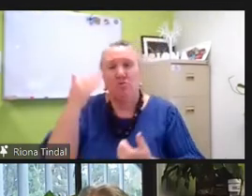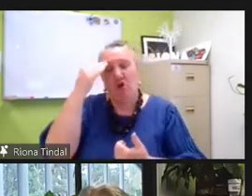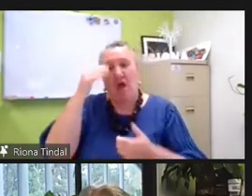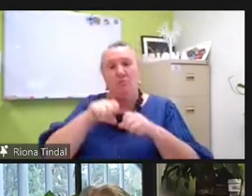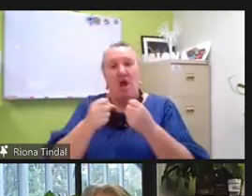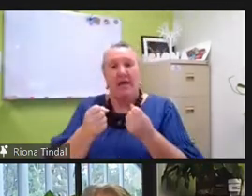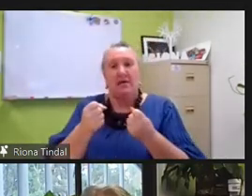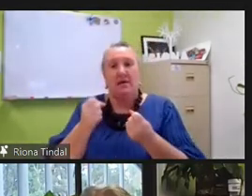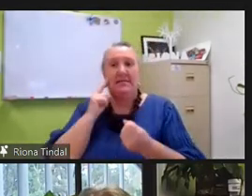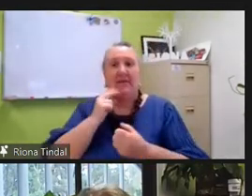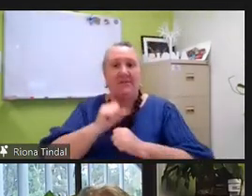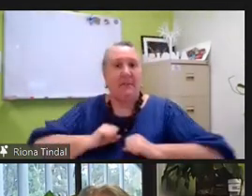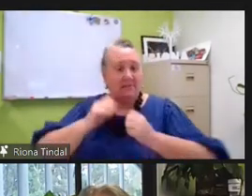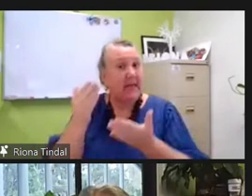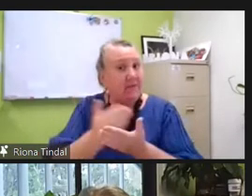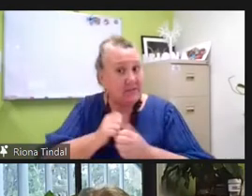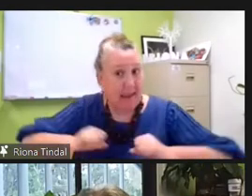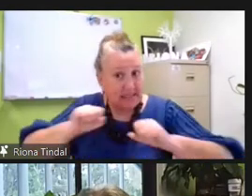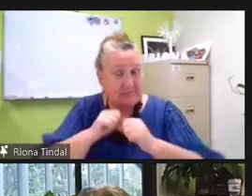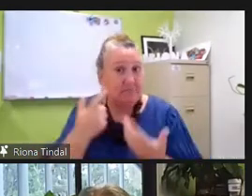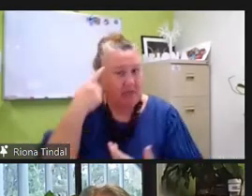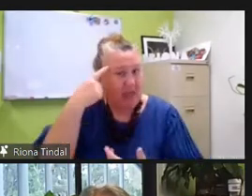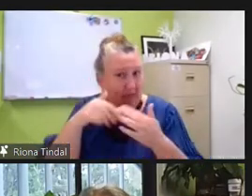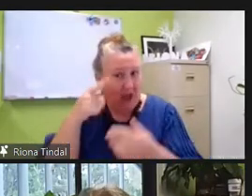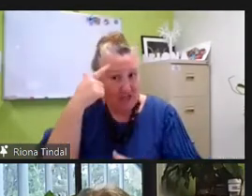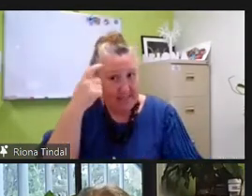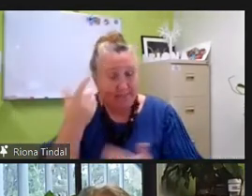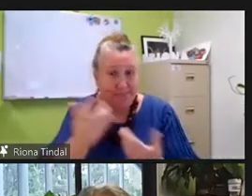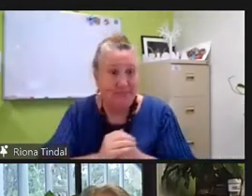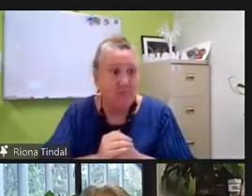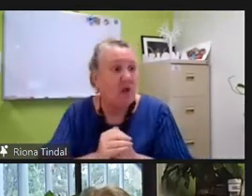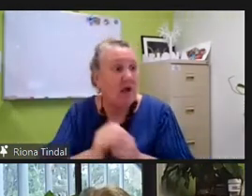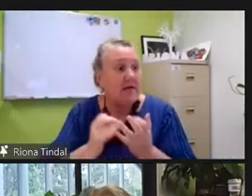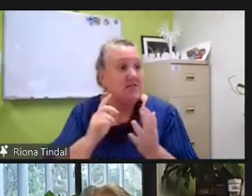it is exhausting trying to understand English and lipread. That's a very tiring thing,